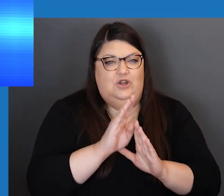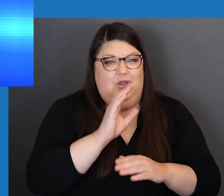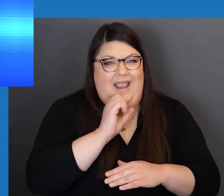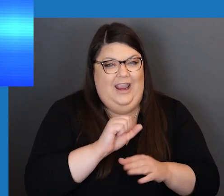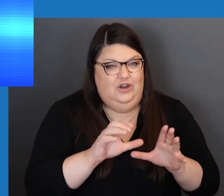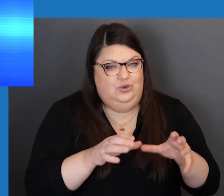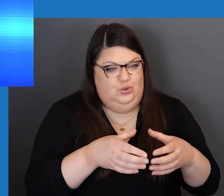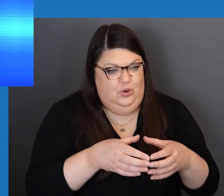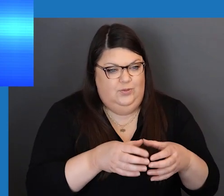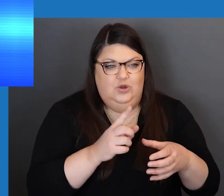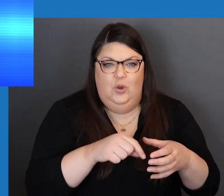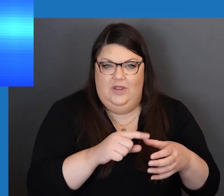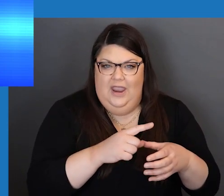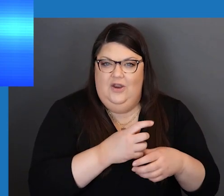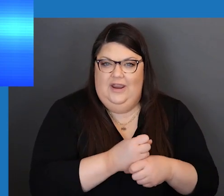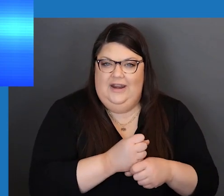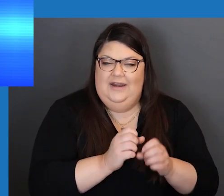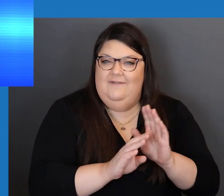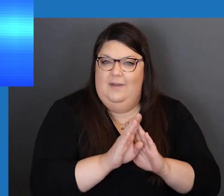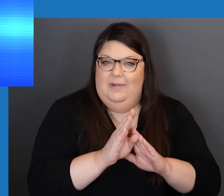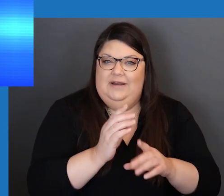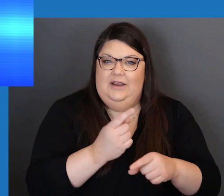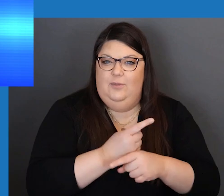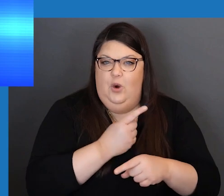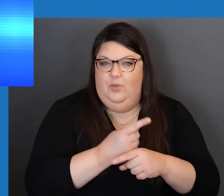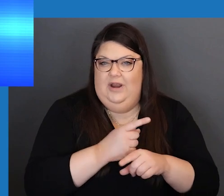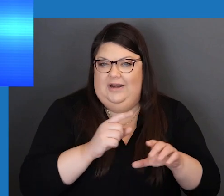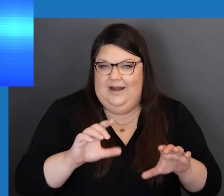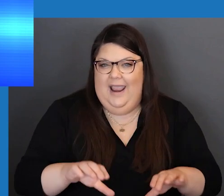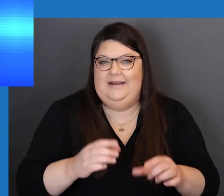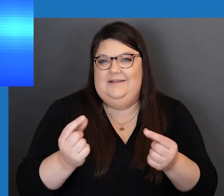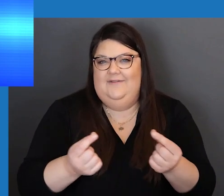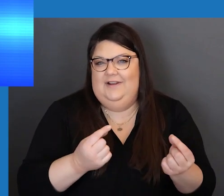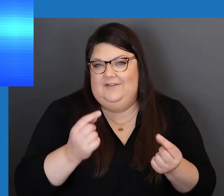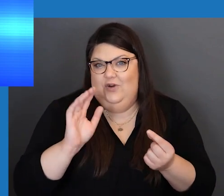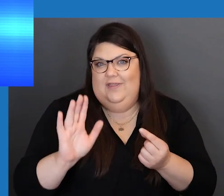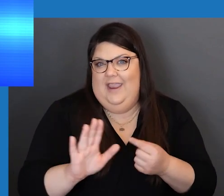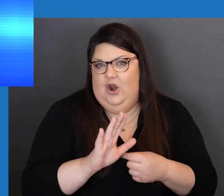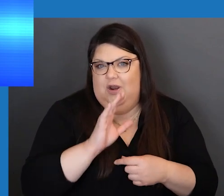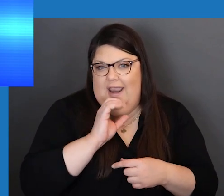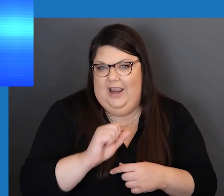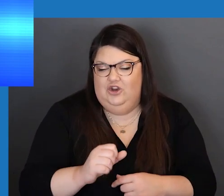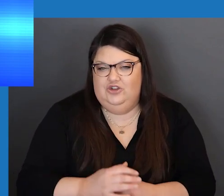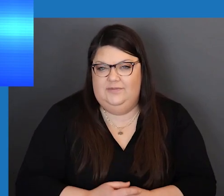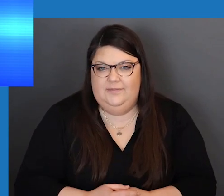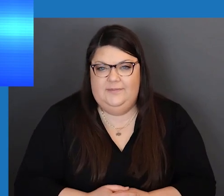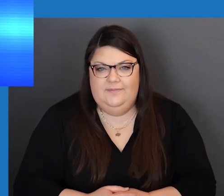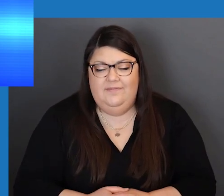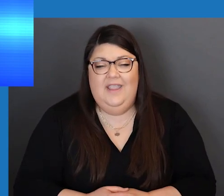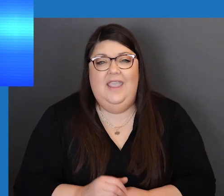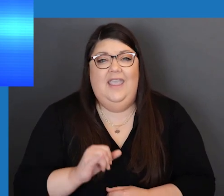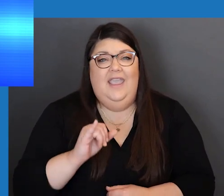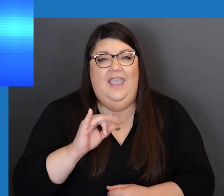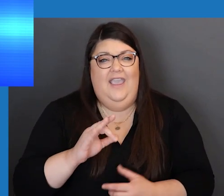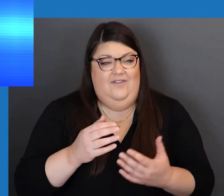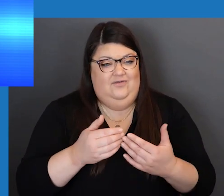developmentally-appropriate activities for their age. If we're putting kids in a two-year-old classroom